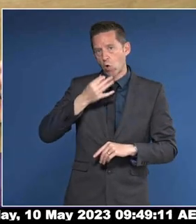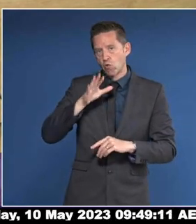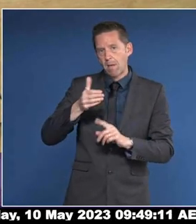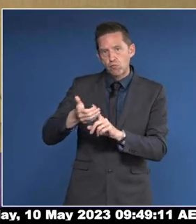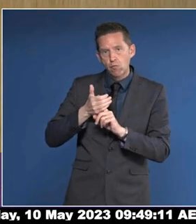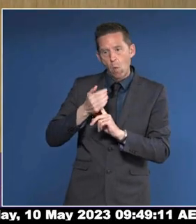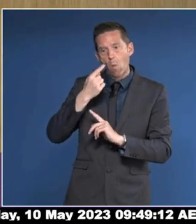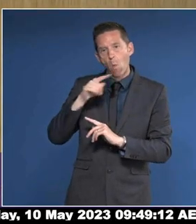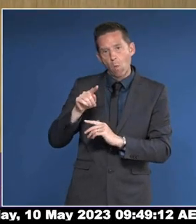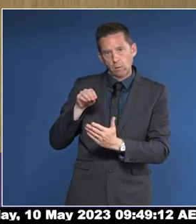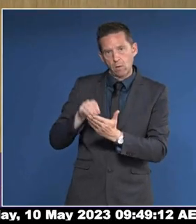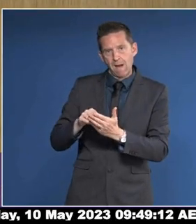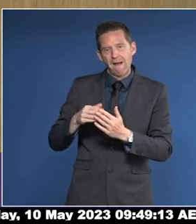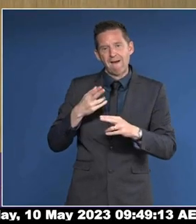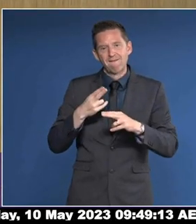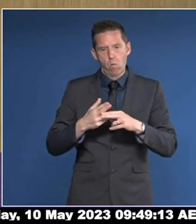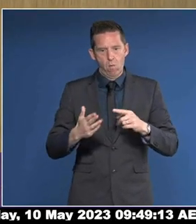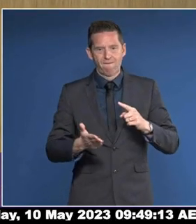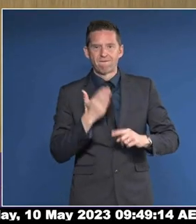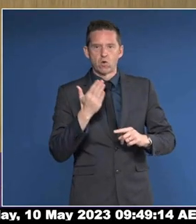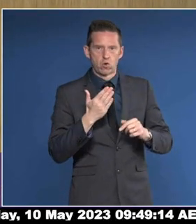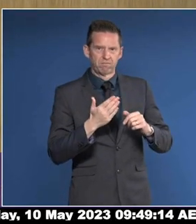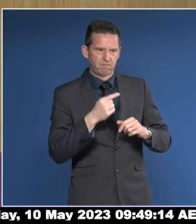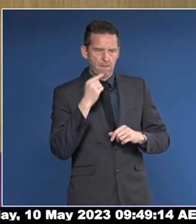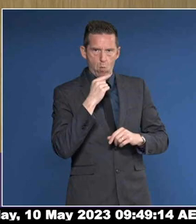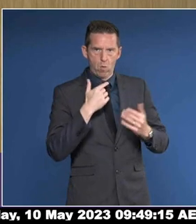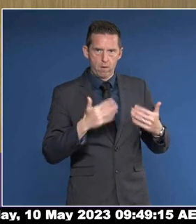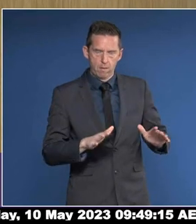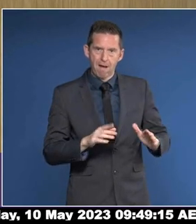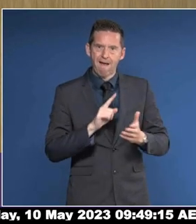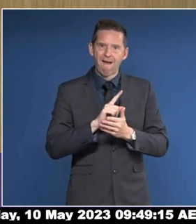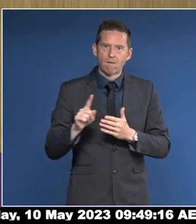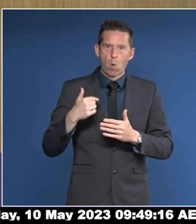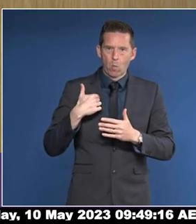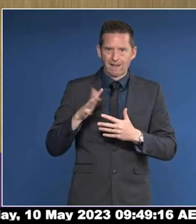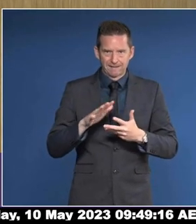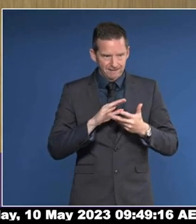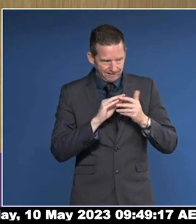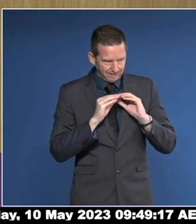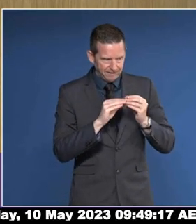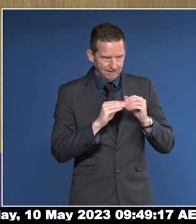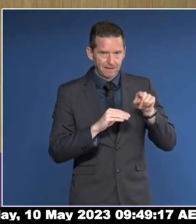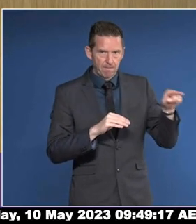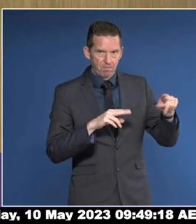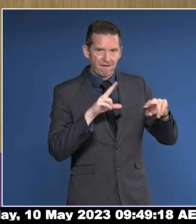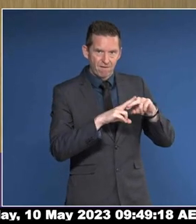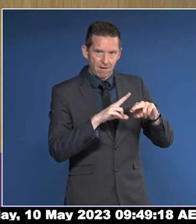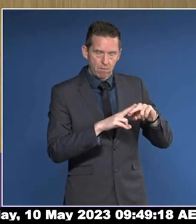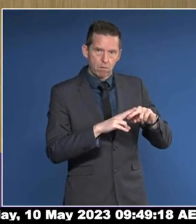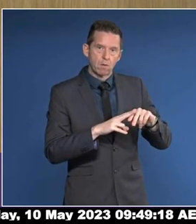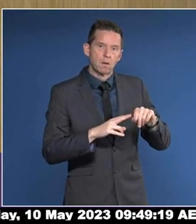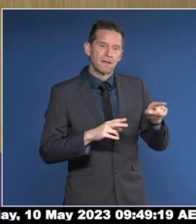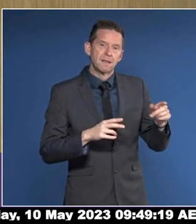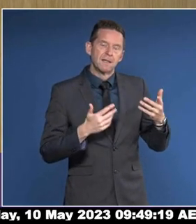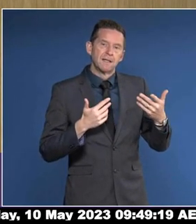child, and, after some negotiation with him, he certainly expressed a strong commitment to